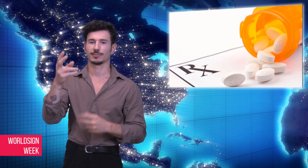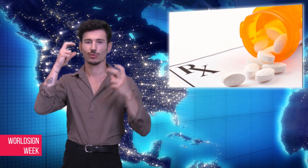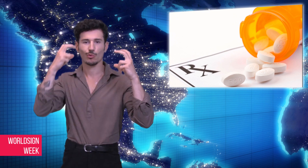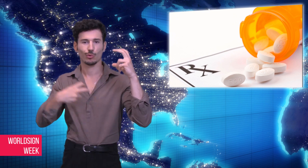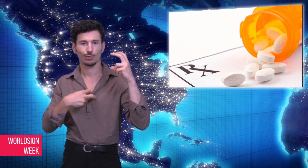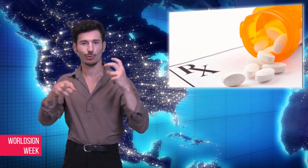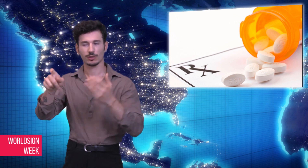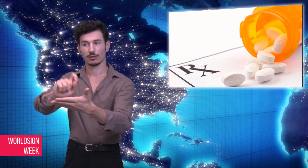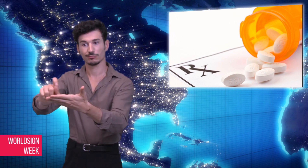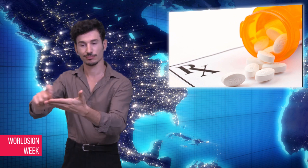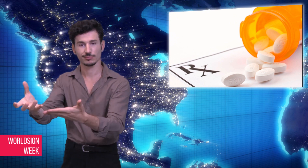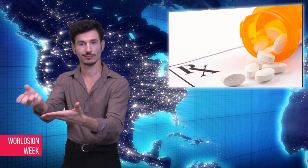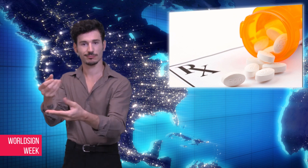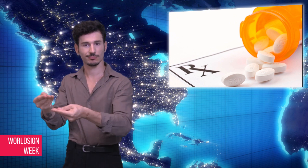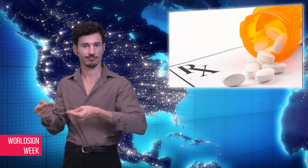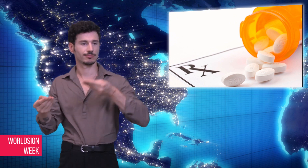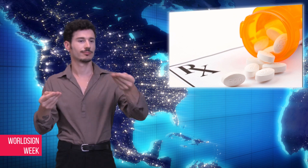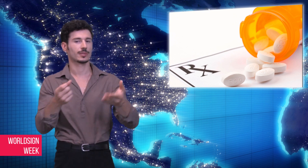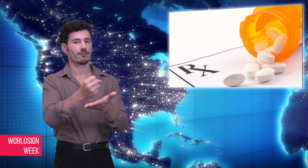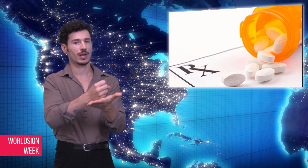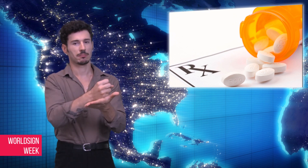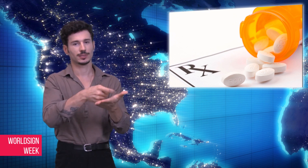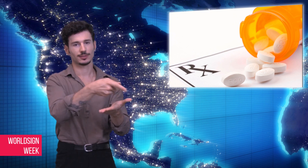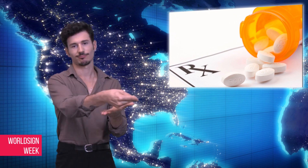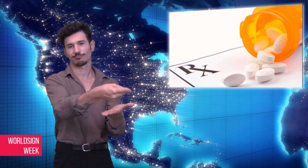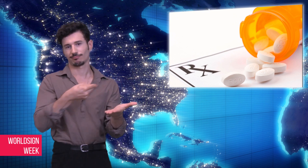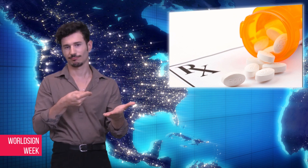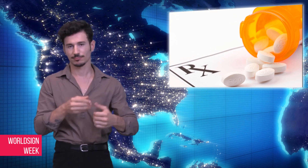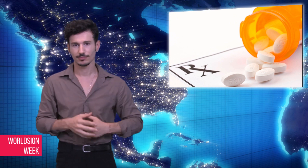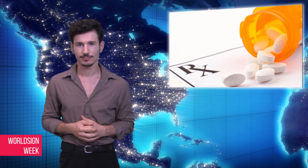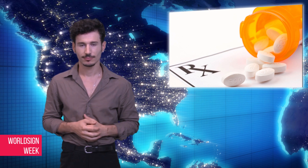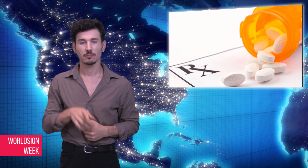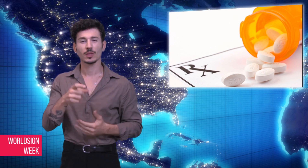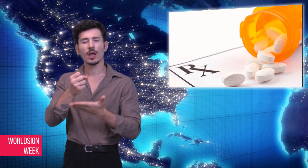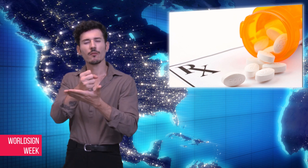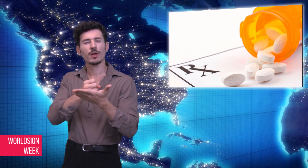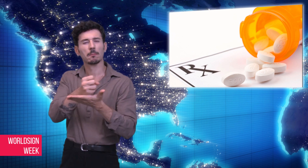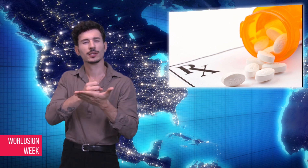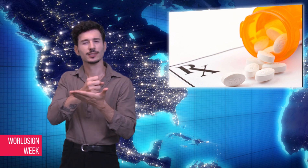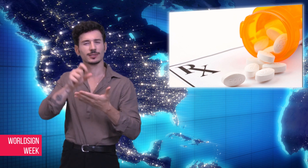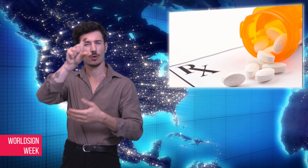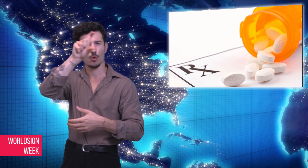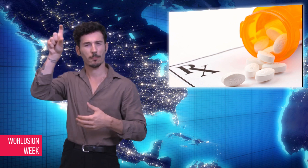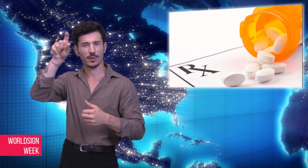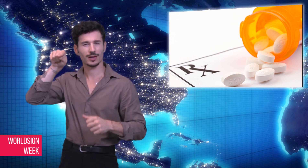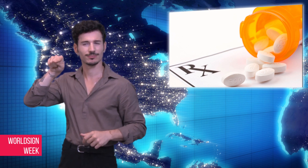would not become addicted to it but they failed to